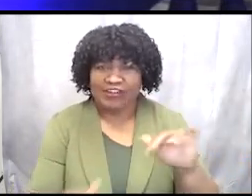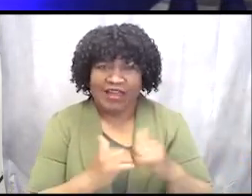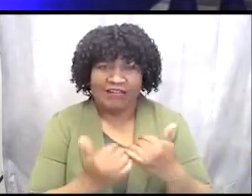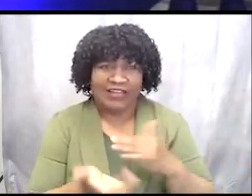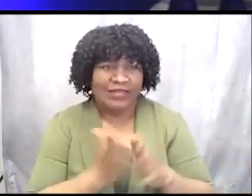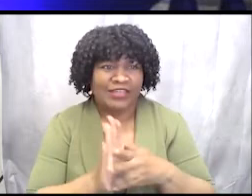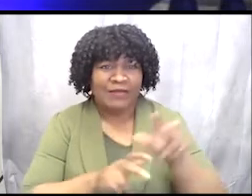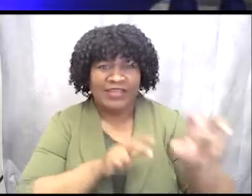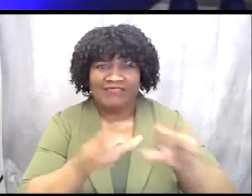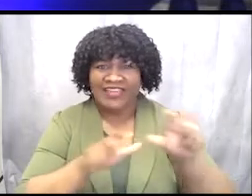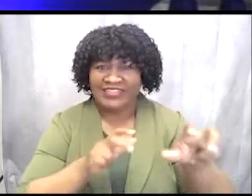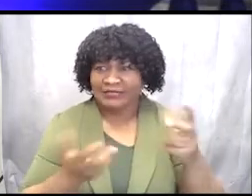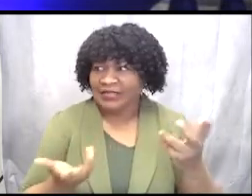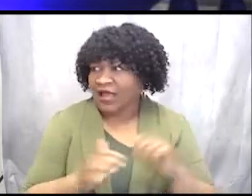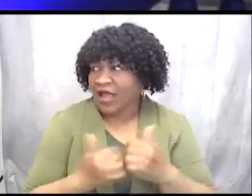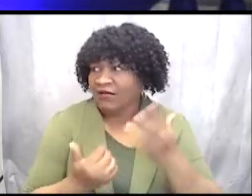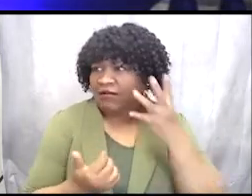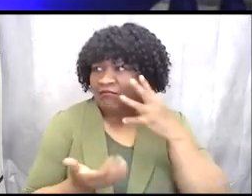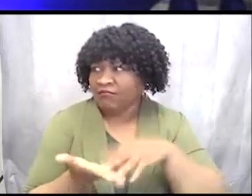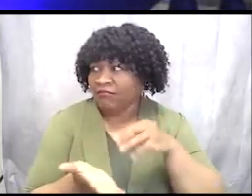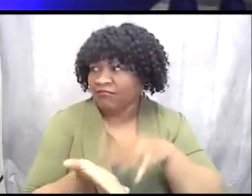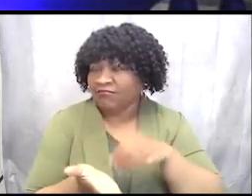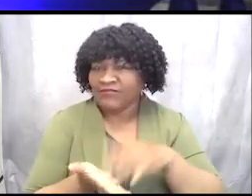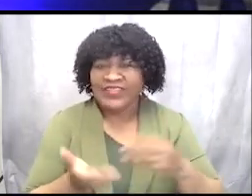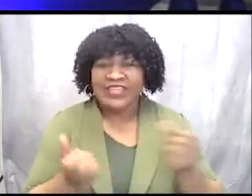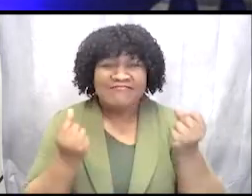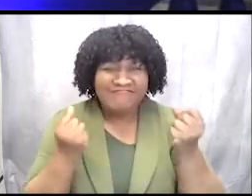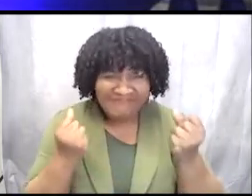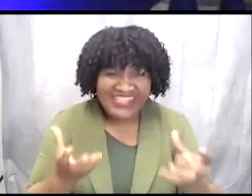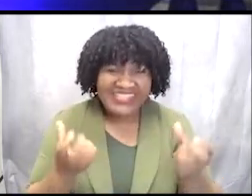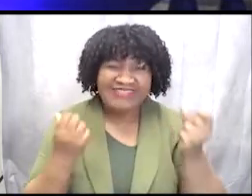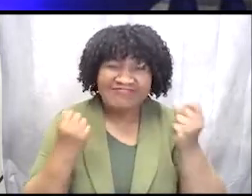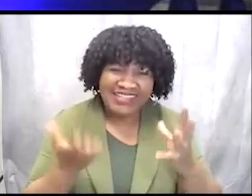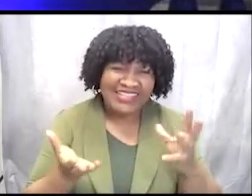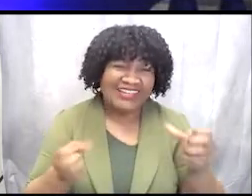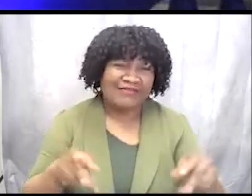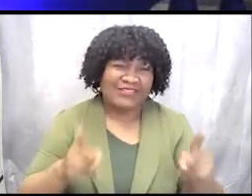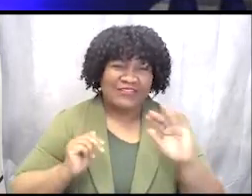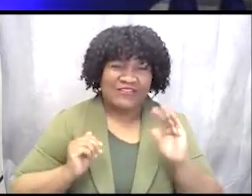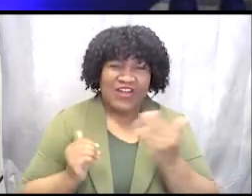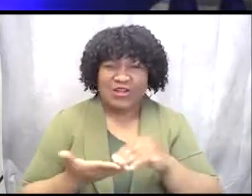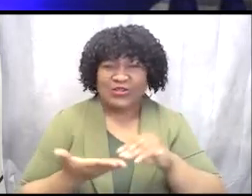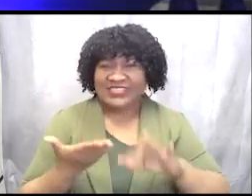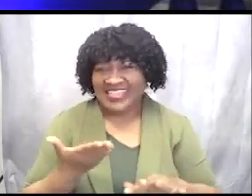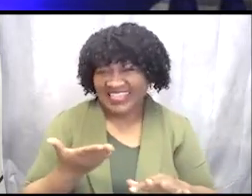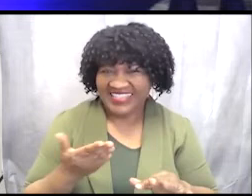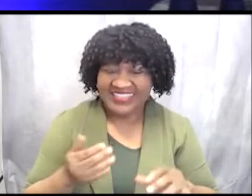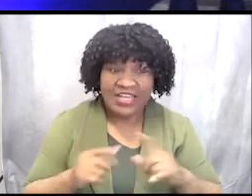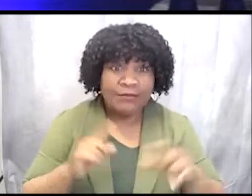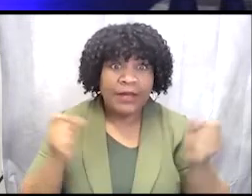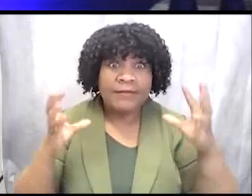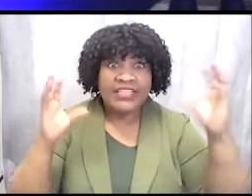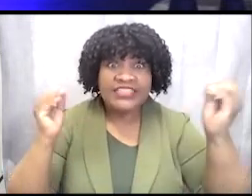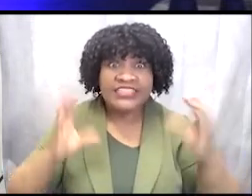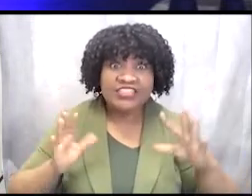And so many other career opportunities for our kids. But many of our teachers don't know.